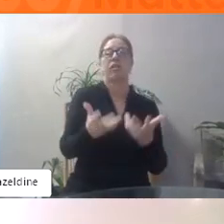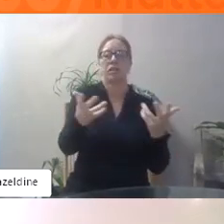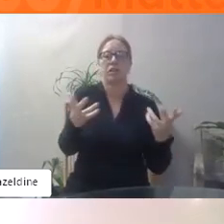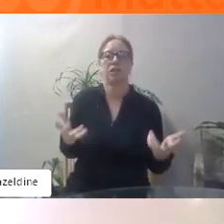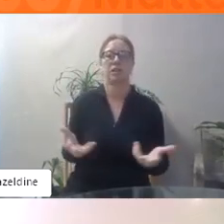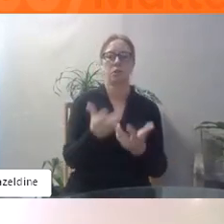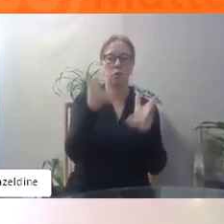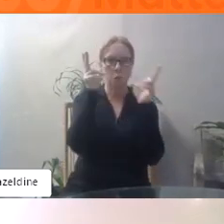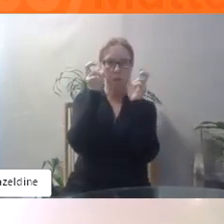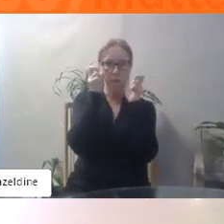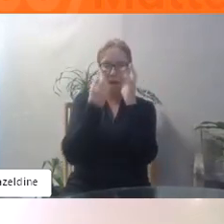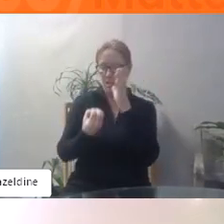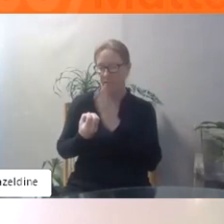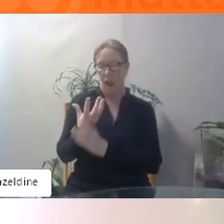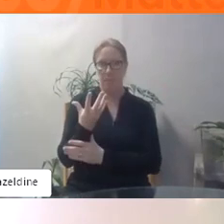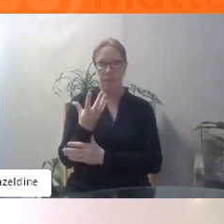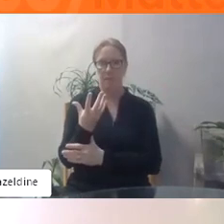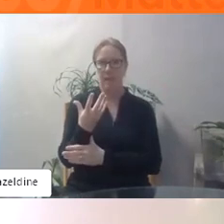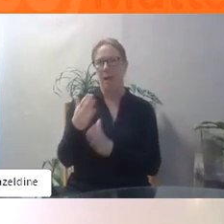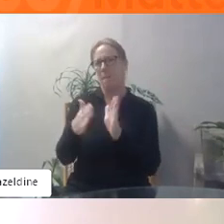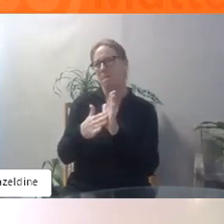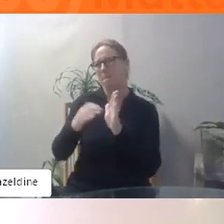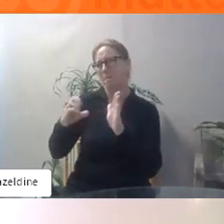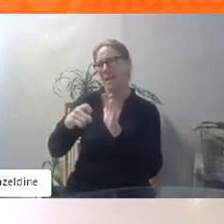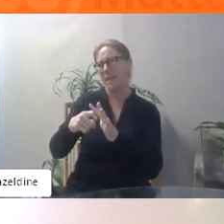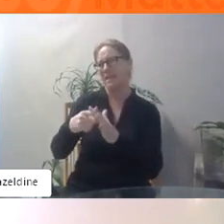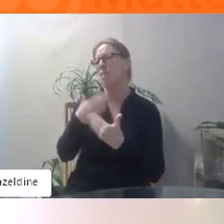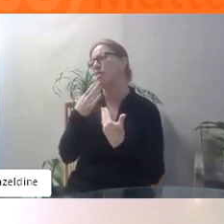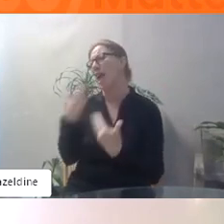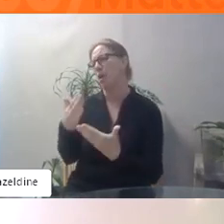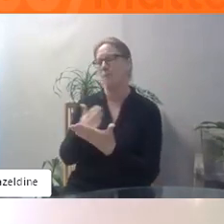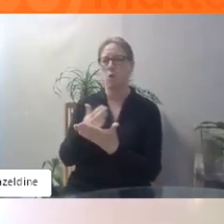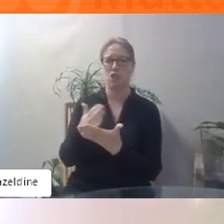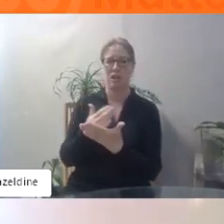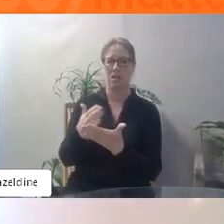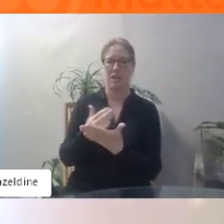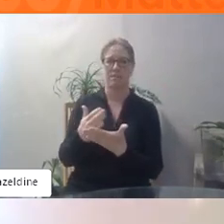developments. And Maqymseahe, thank you so much for sharing with us.